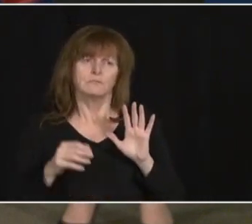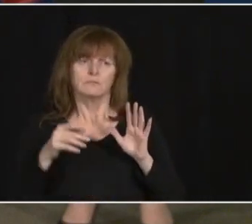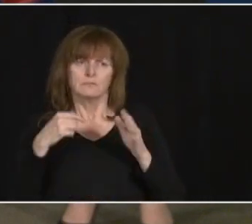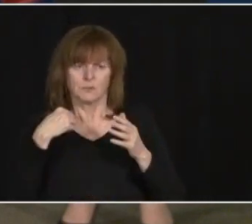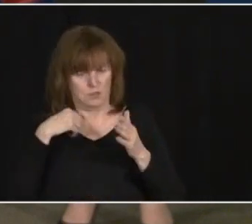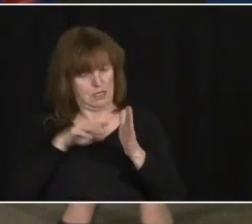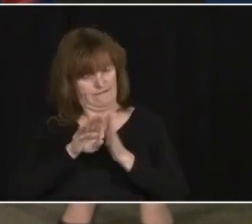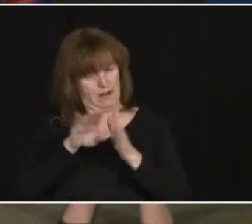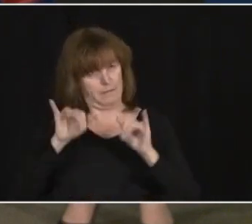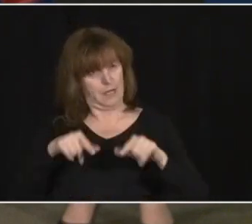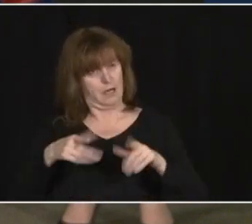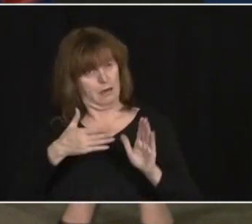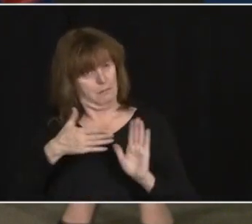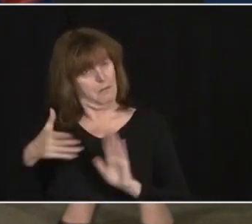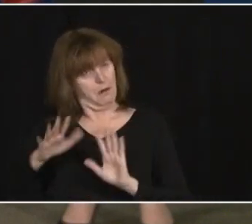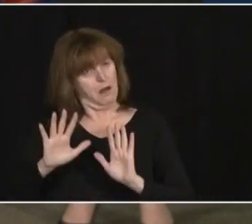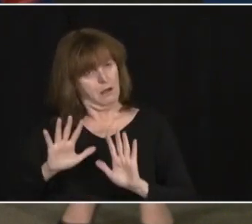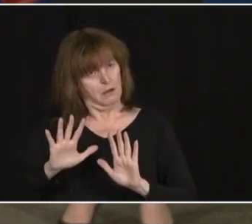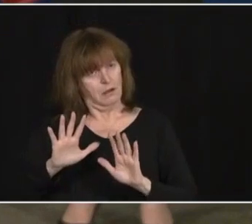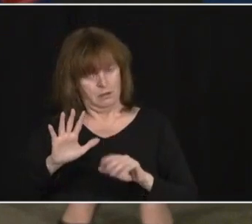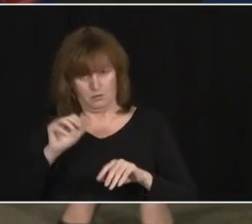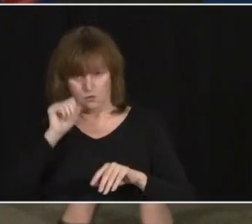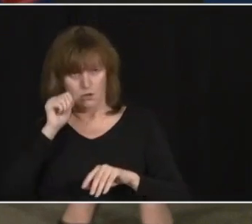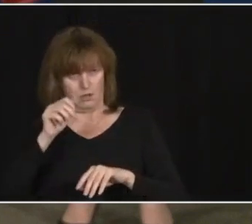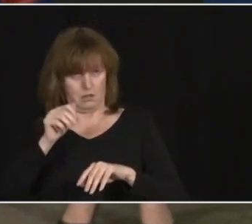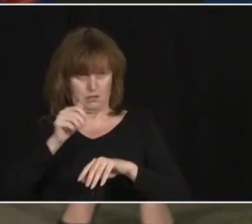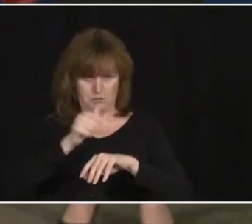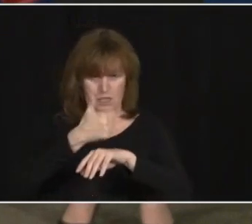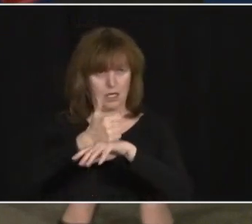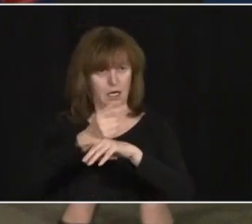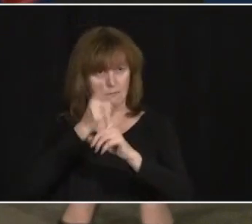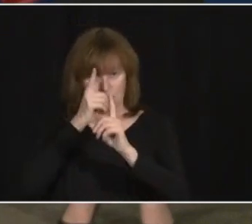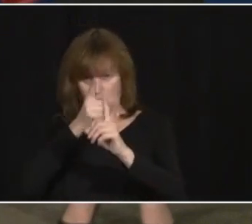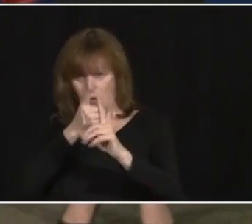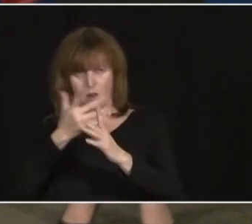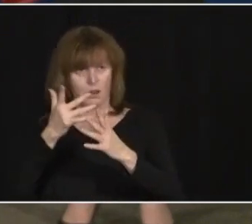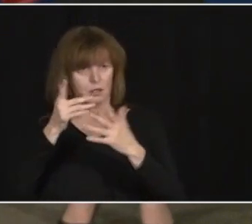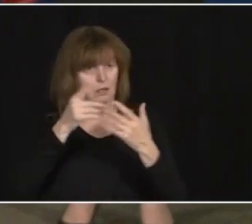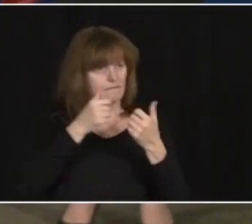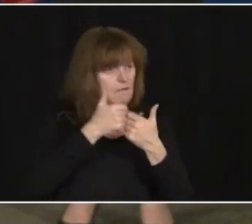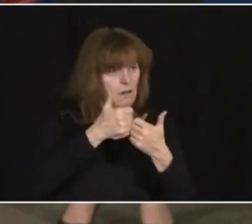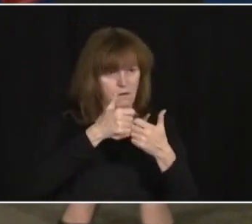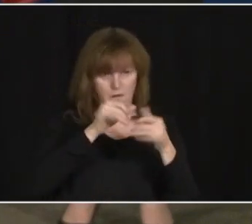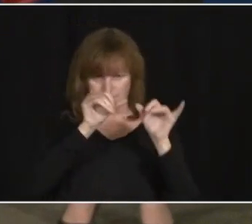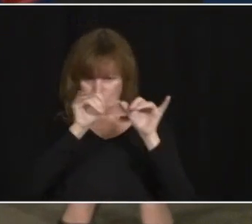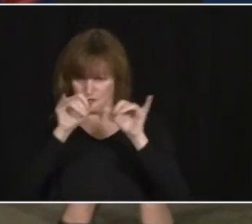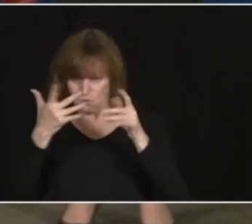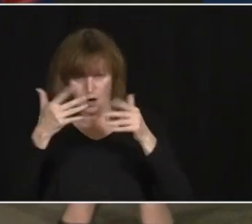specifically name today. Well, we are putting together that and is setting benchmarks and targets that we have to hit.